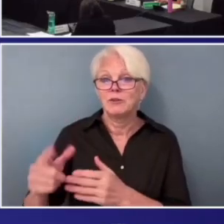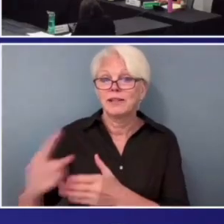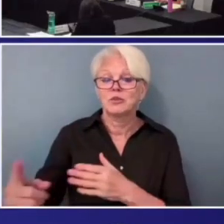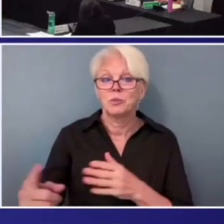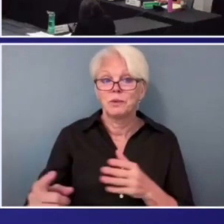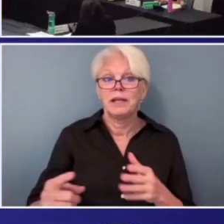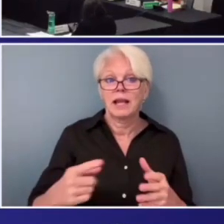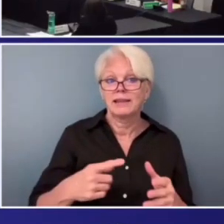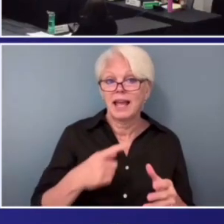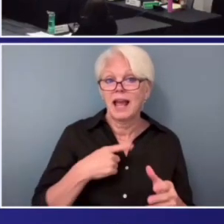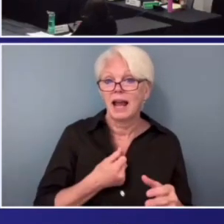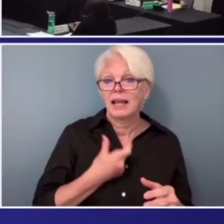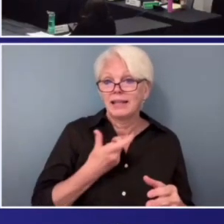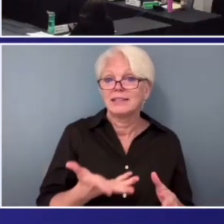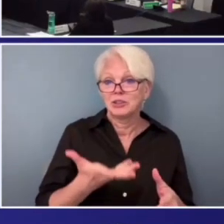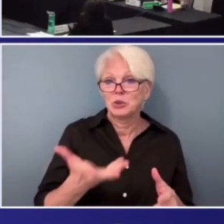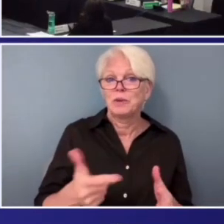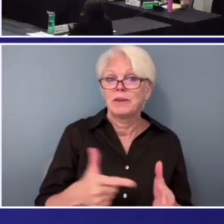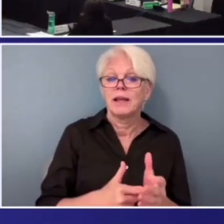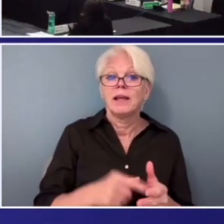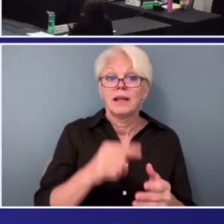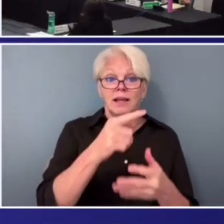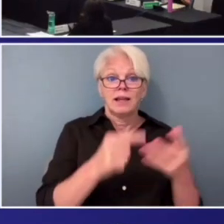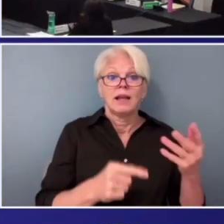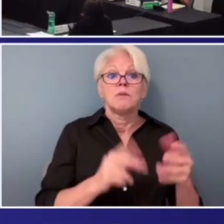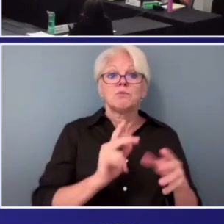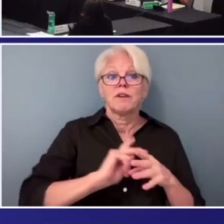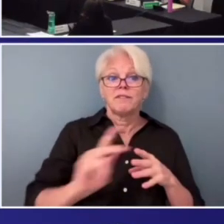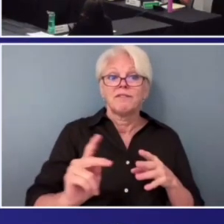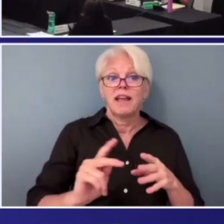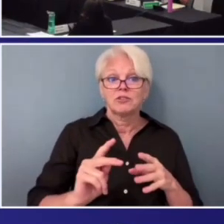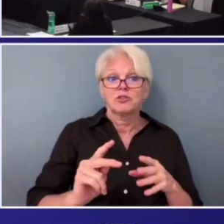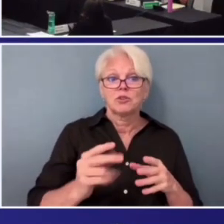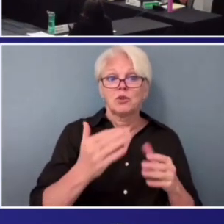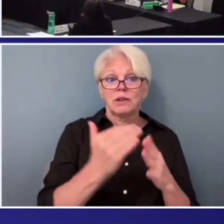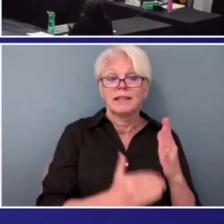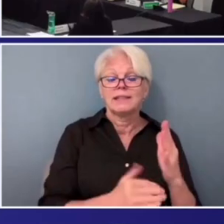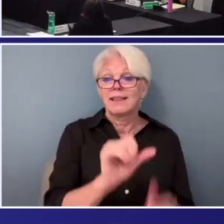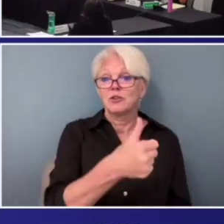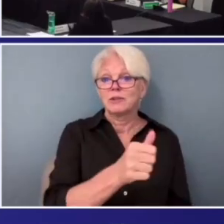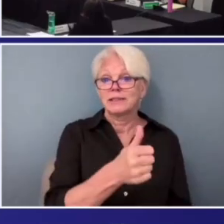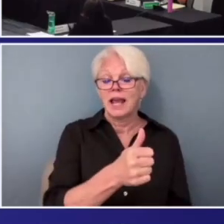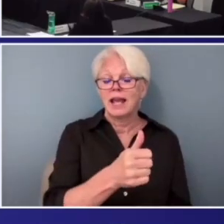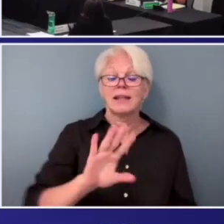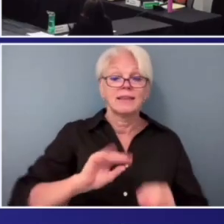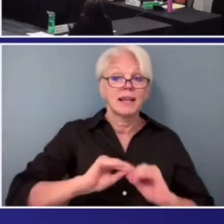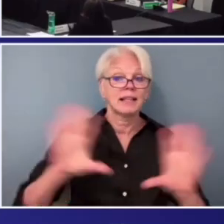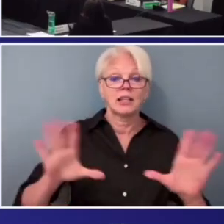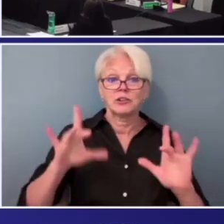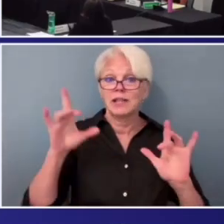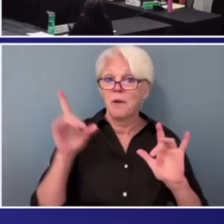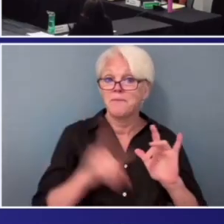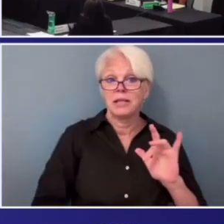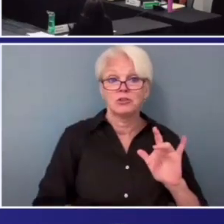and that is there are ten programs on the professional designation list. The glaring omission from this list is mental health,